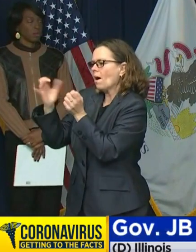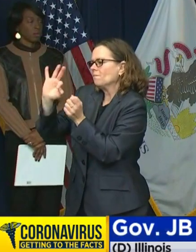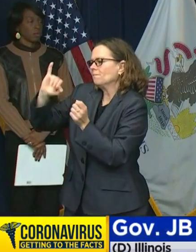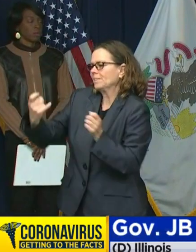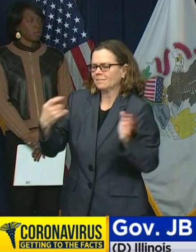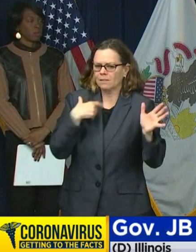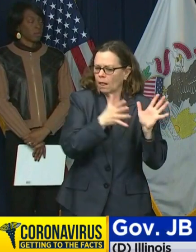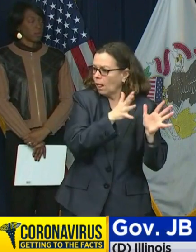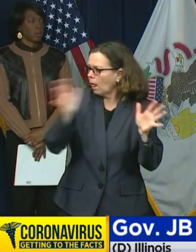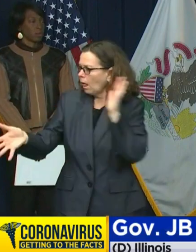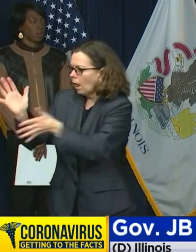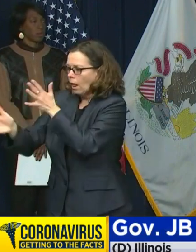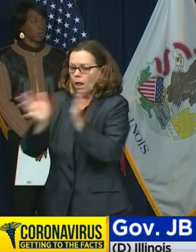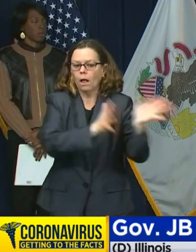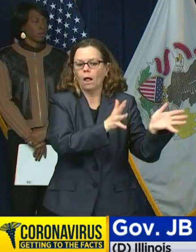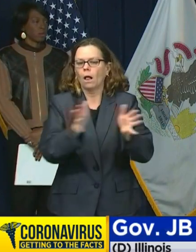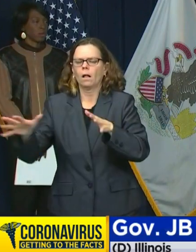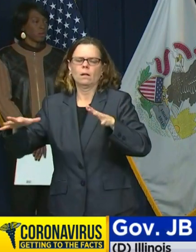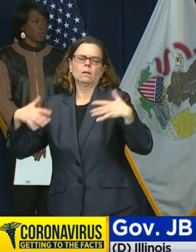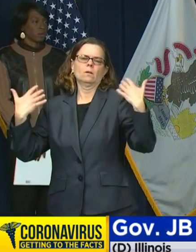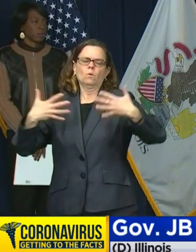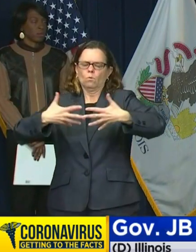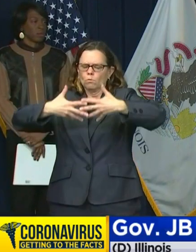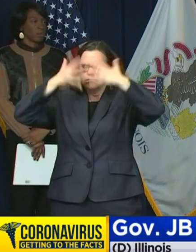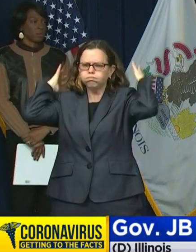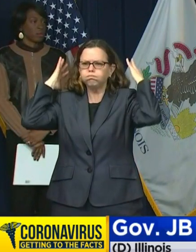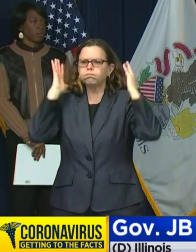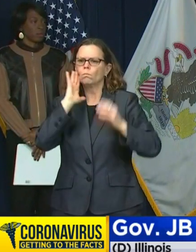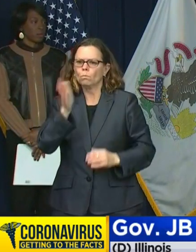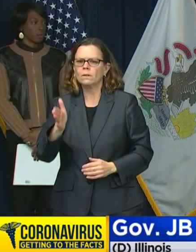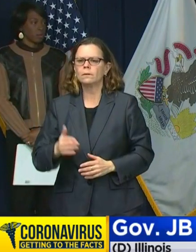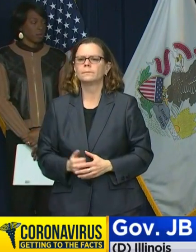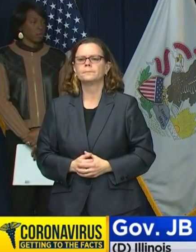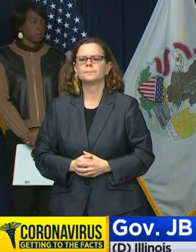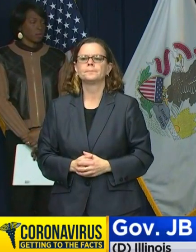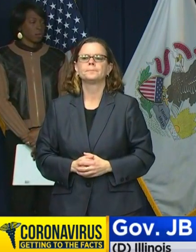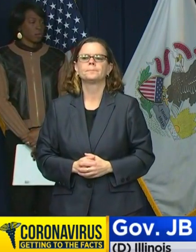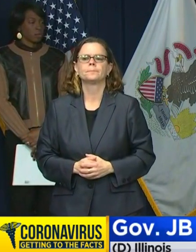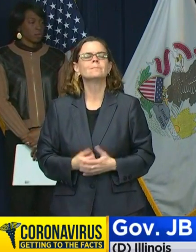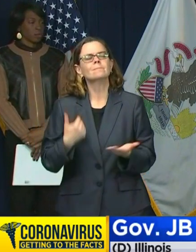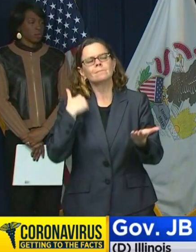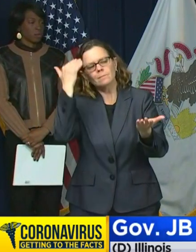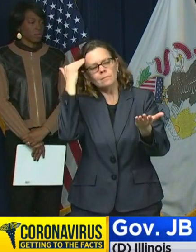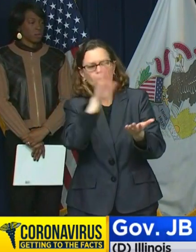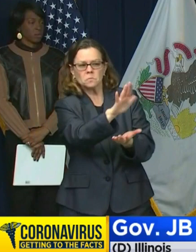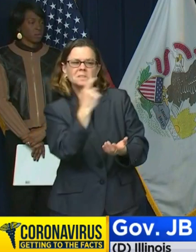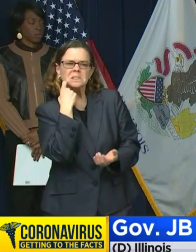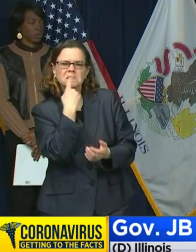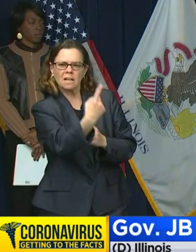IS FROM A TINY SOUTHERN ILLINOIS TOWN AND SAID THEY ARE READY TO GO BACK TO WORK AND RESUME A NORMAL LIFE BUT THE GOVERNOR SAYS IT'S NOT THAT SIMPLE.